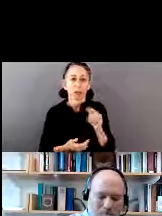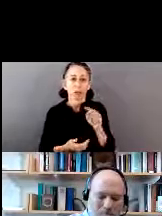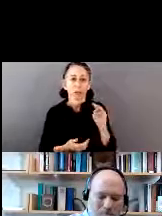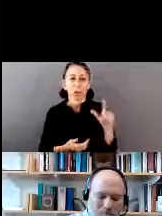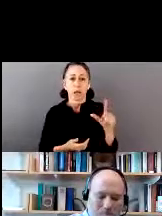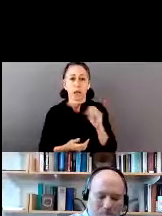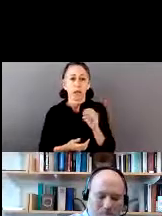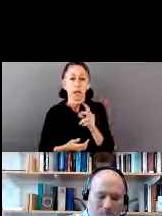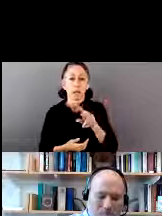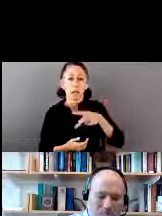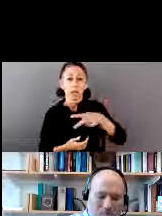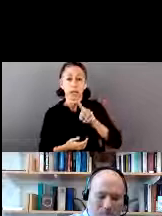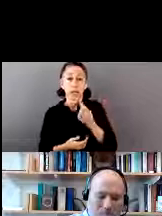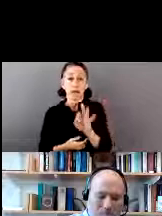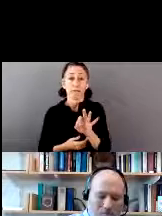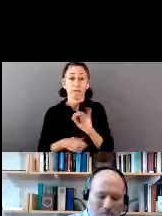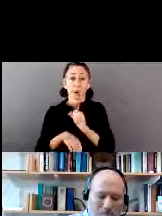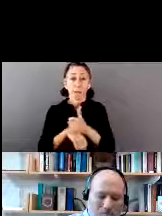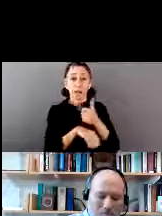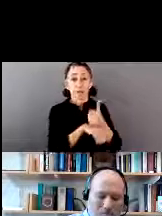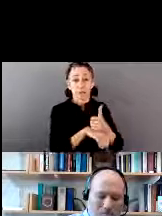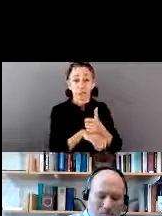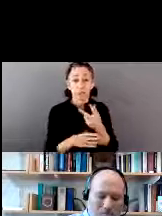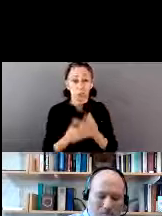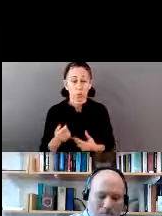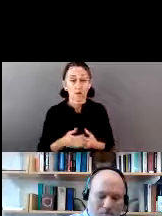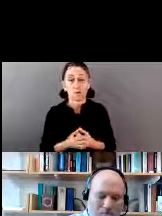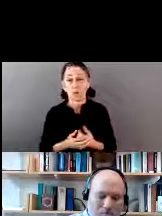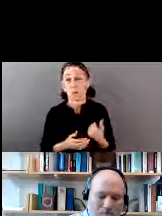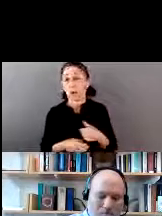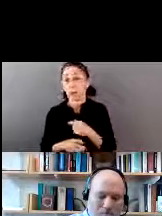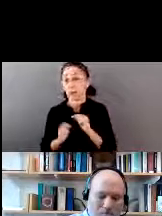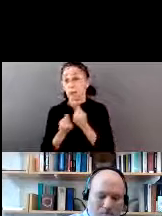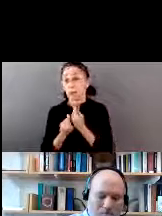we have the infographics, which are quite popular among our products. And this year we have two of those. The first one on rural people with disabilities and the second one on African American people with disabilities. So, this is how our products look. This year we